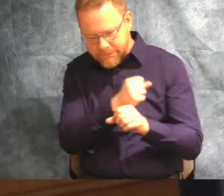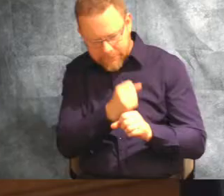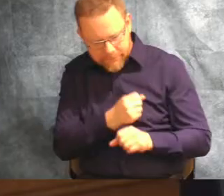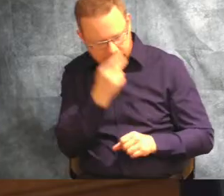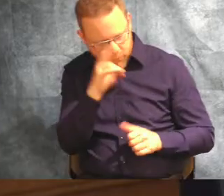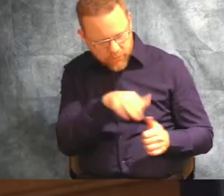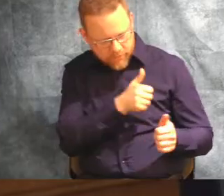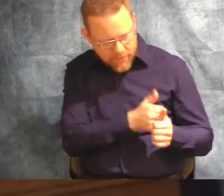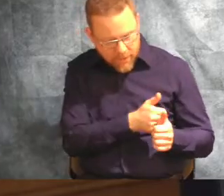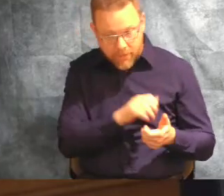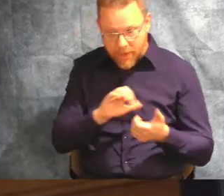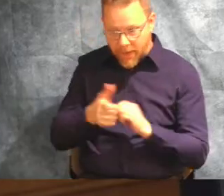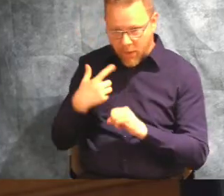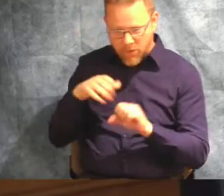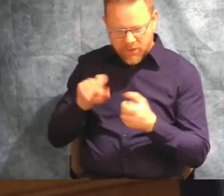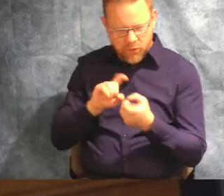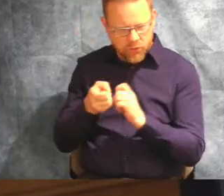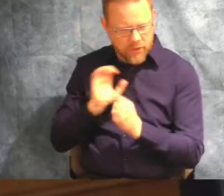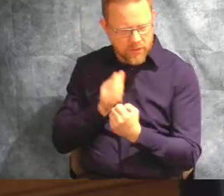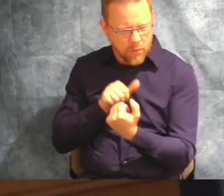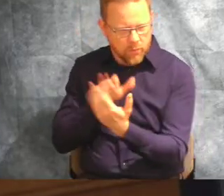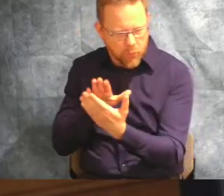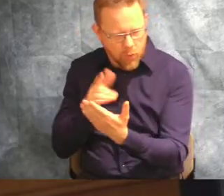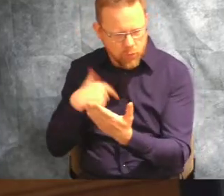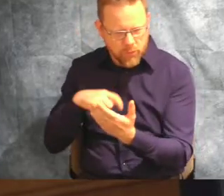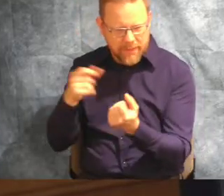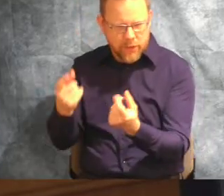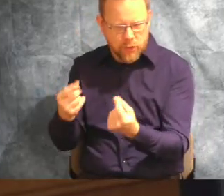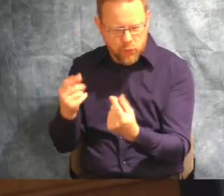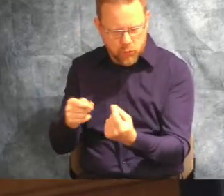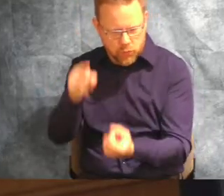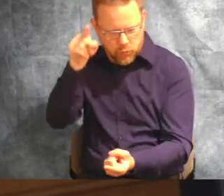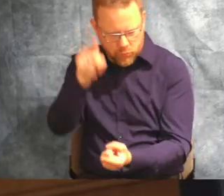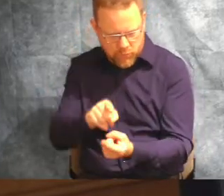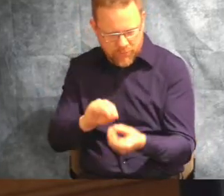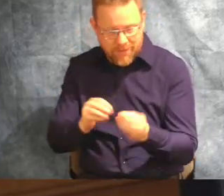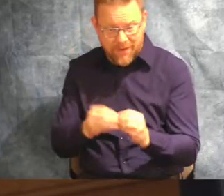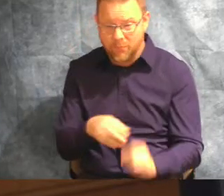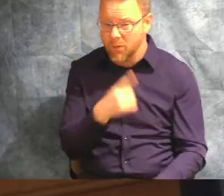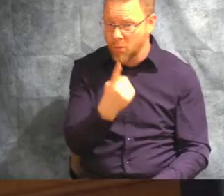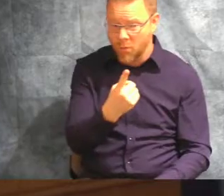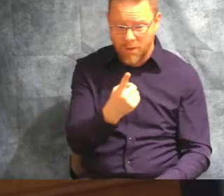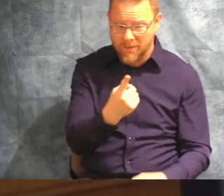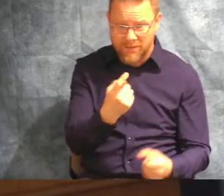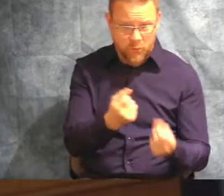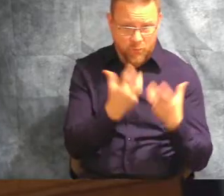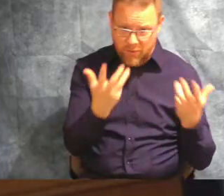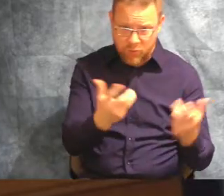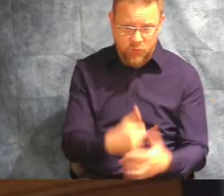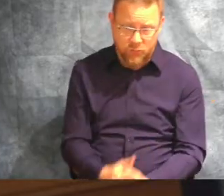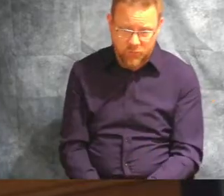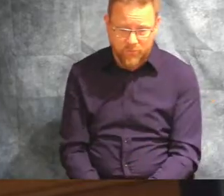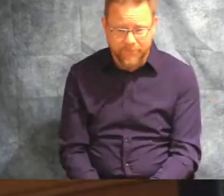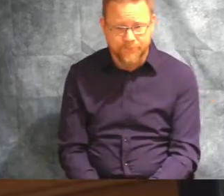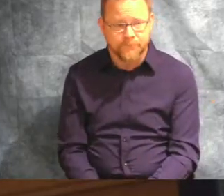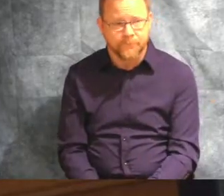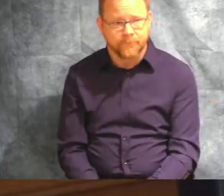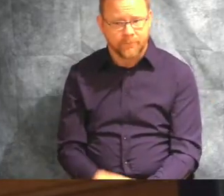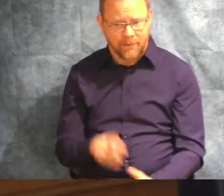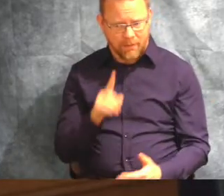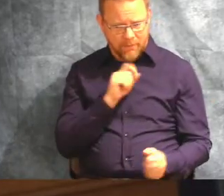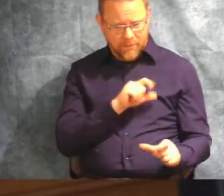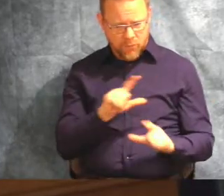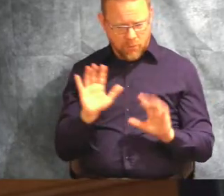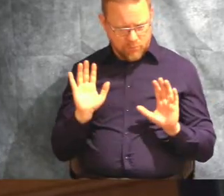we do differently to u diminish this number. One is too many. I believe that's all I have. Did you